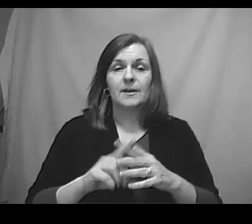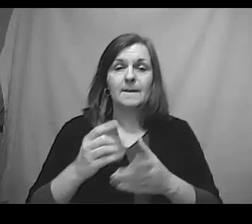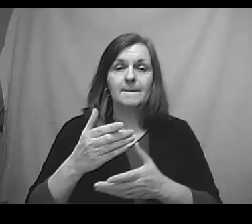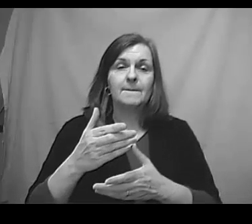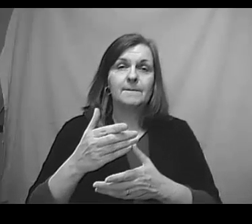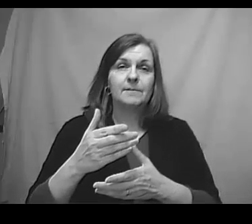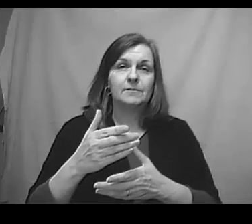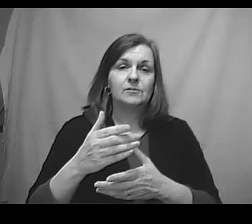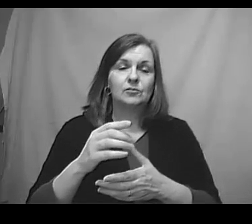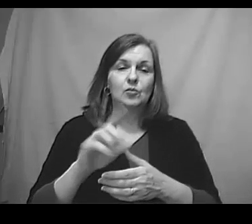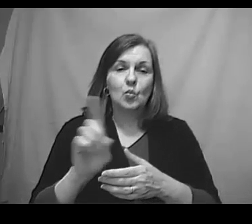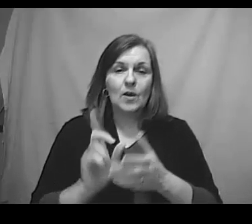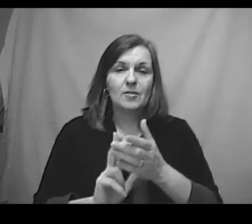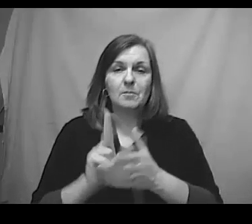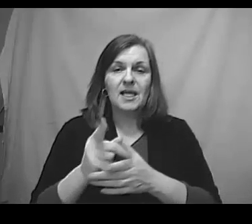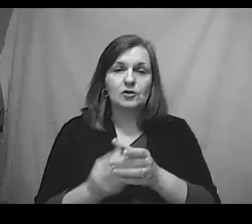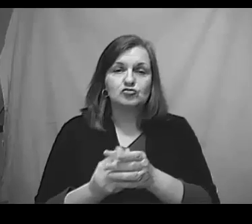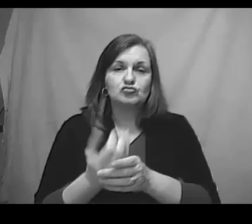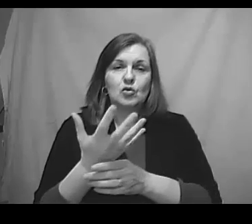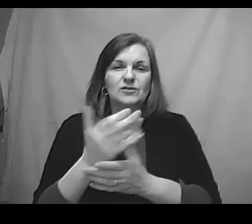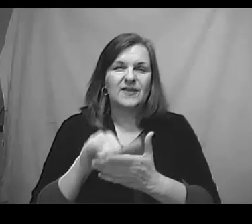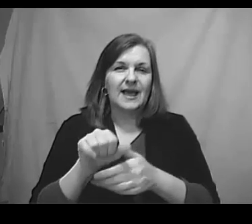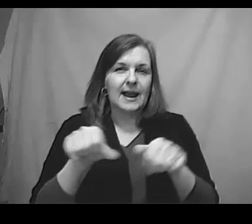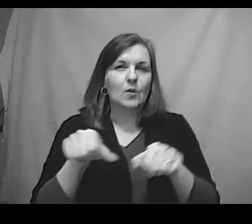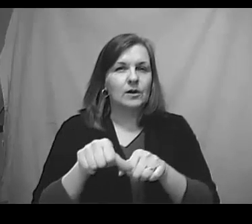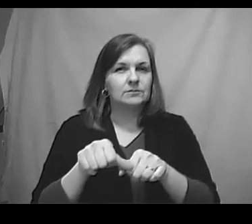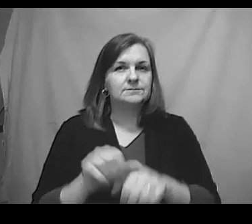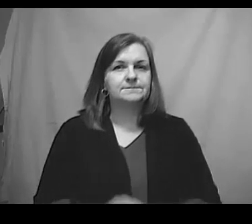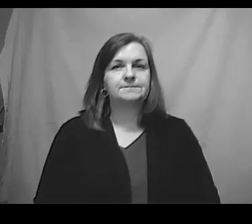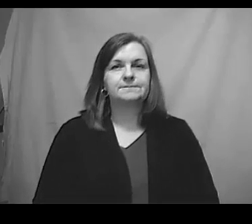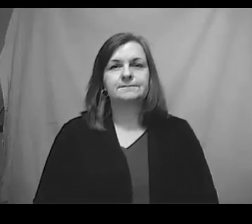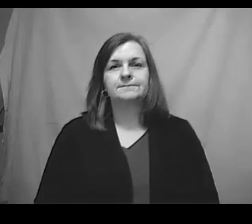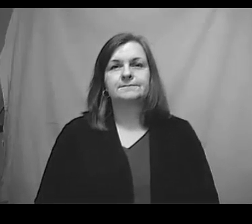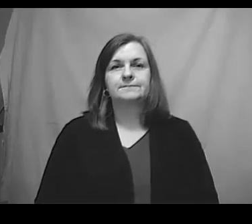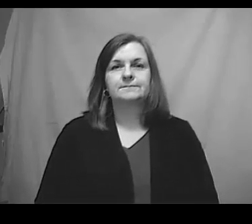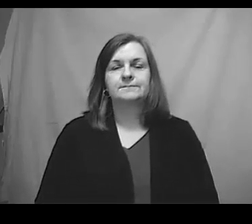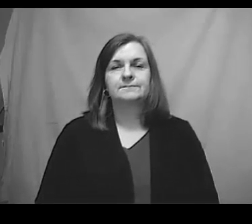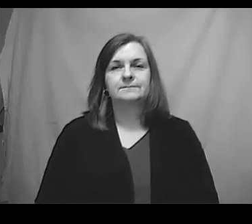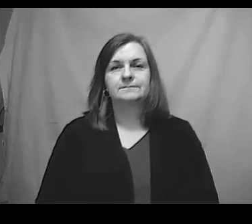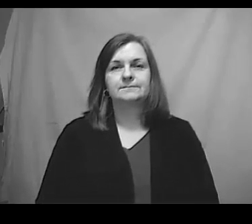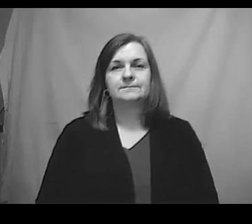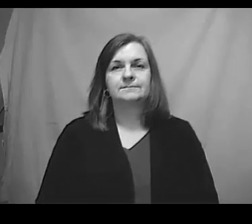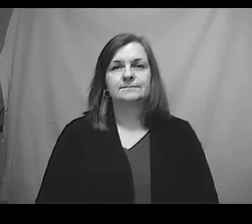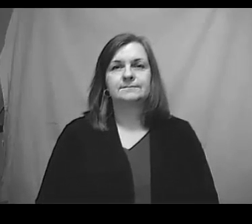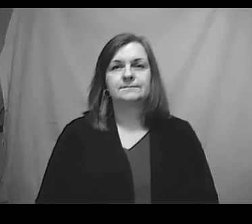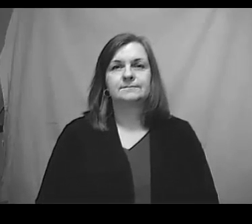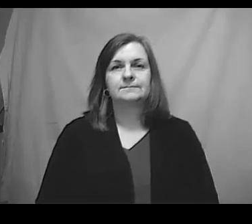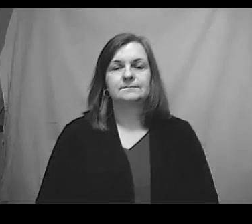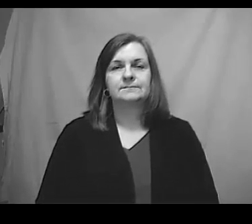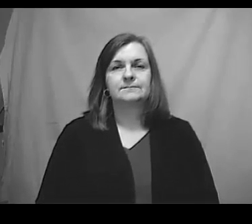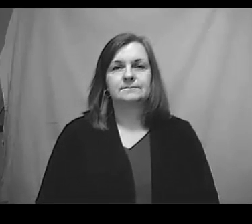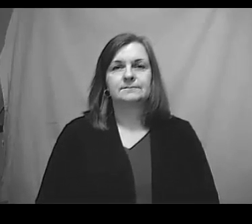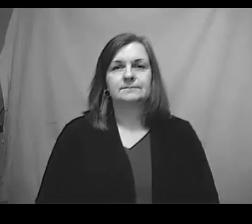areas of growth